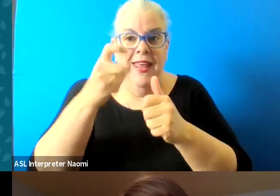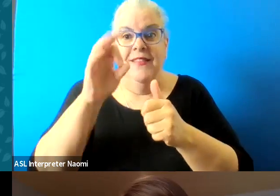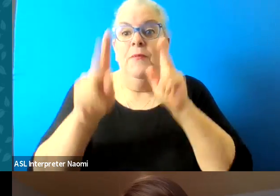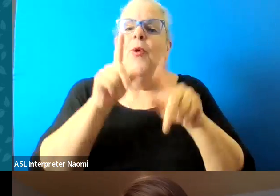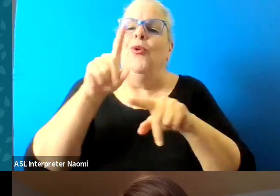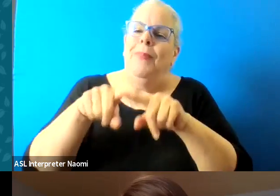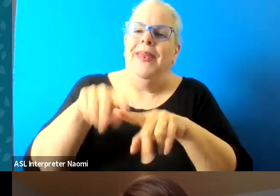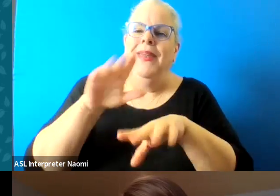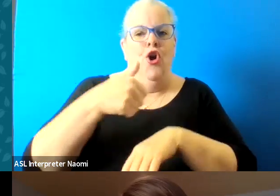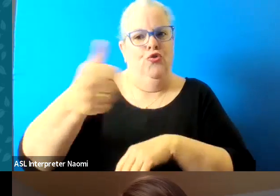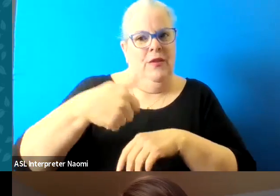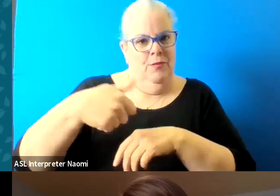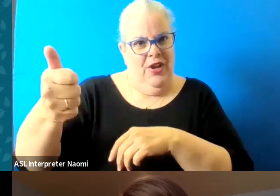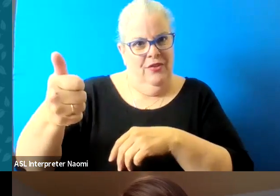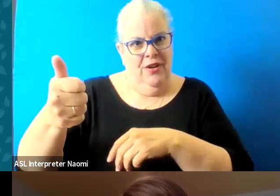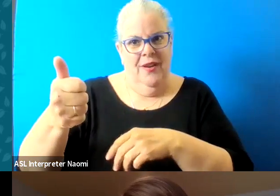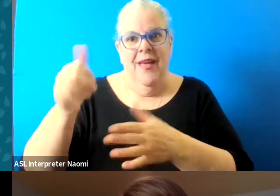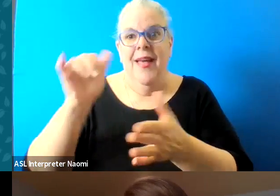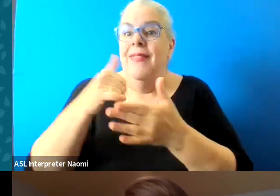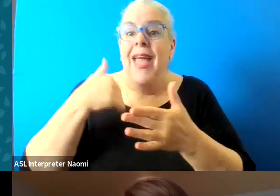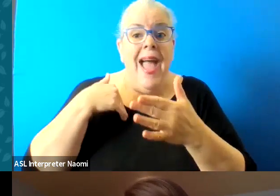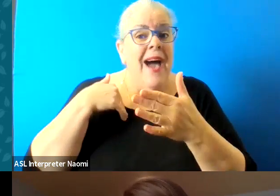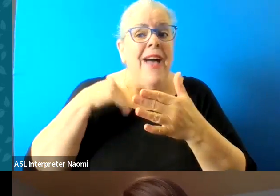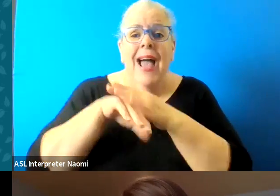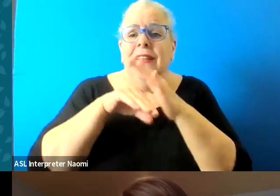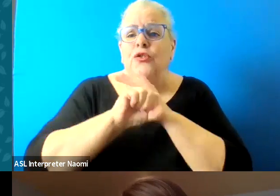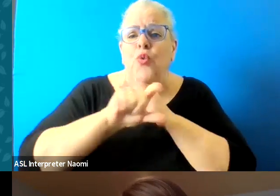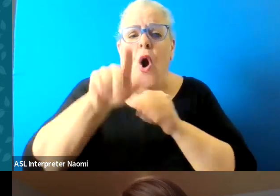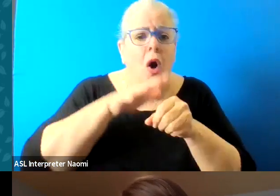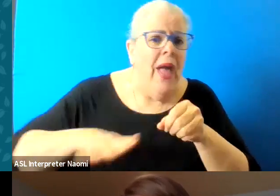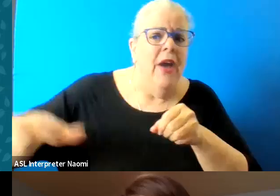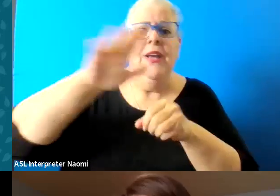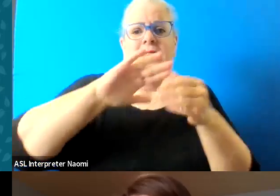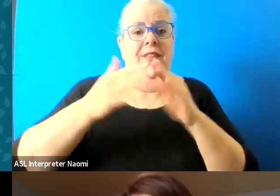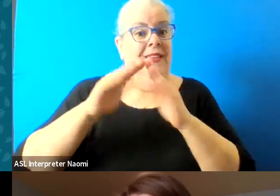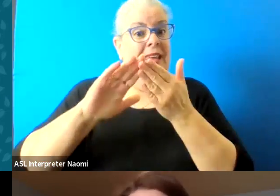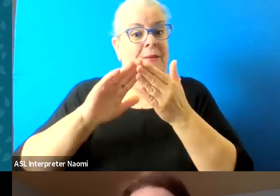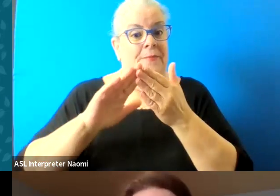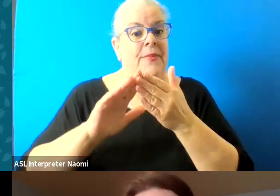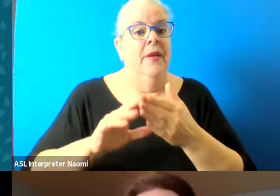so that they can have access to all areas of the city? And Mrs. Lupia, we'll start with you.